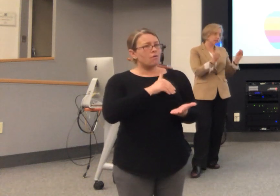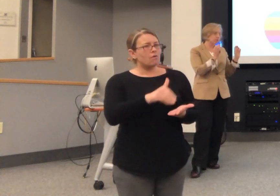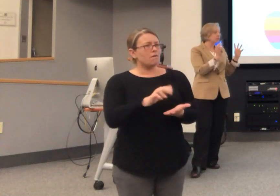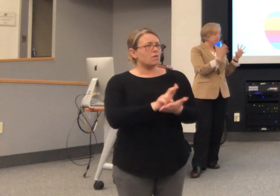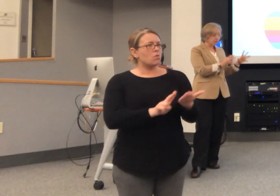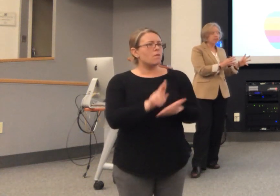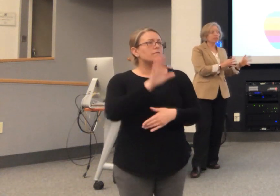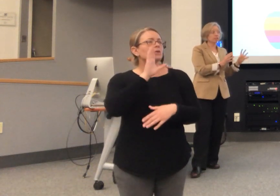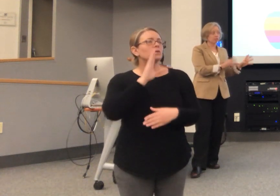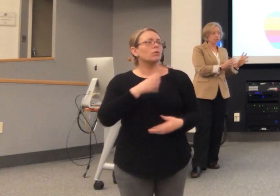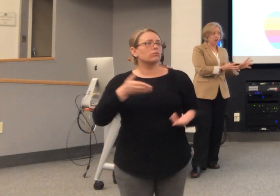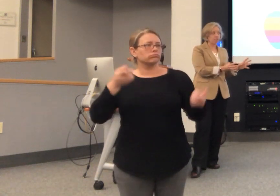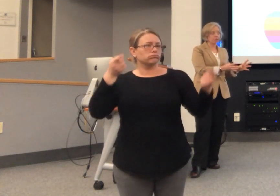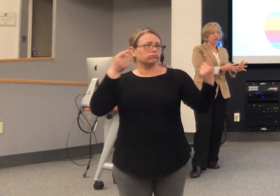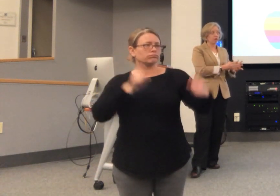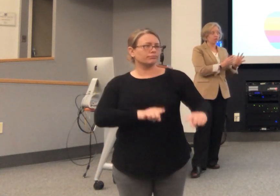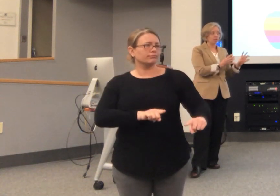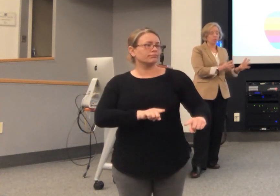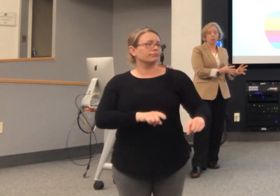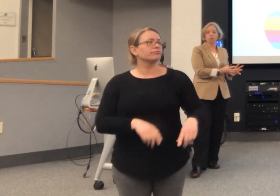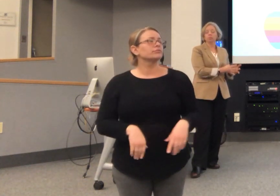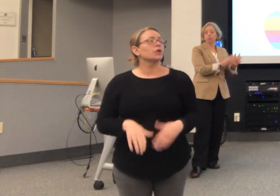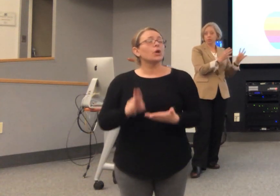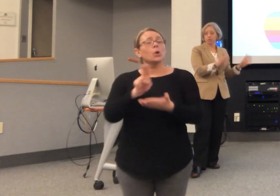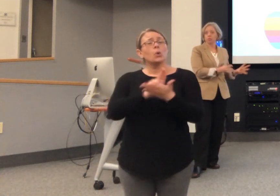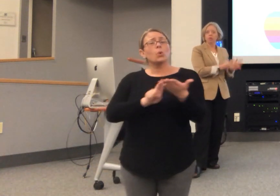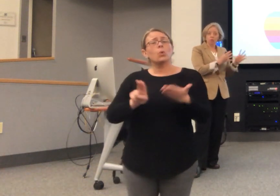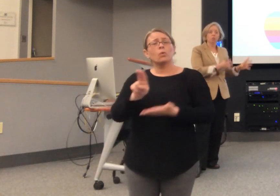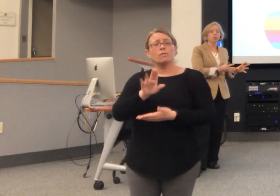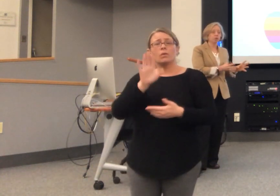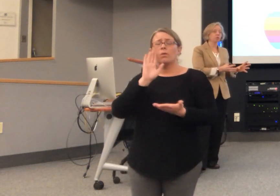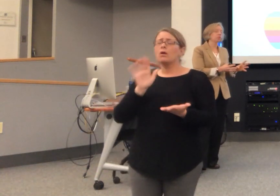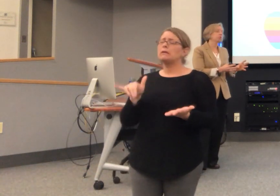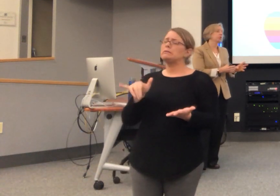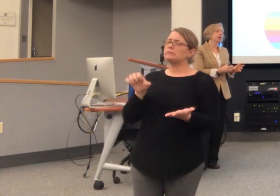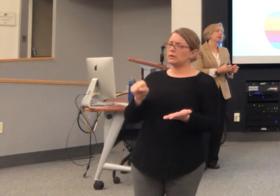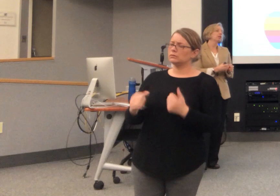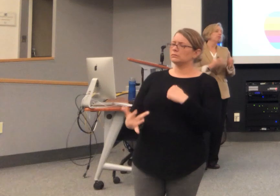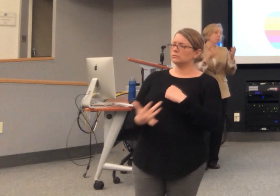yes, technically under copyright law we employ you, we would own what you create,